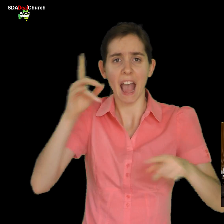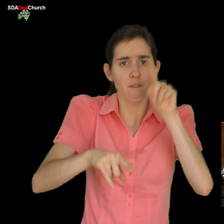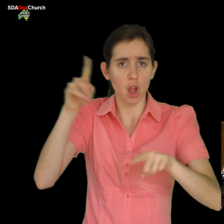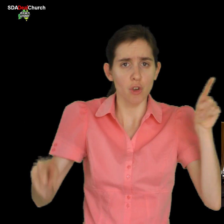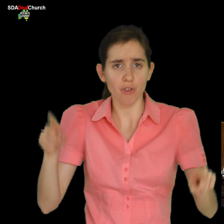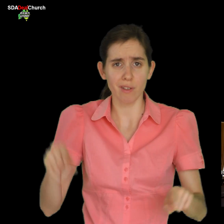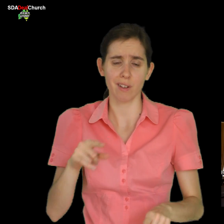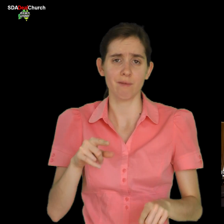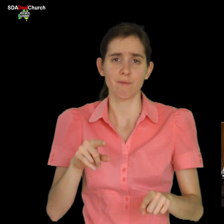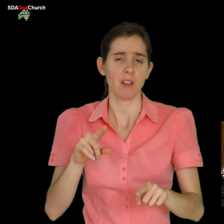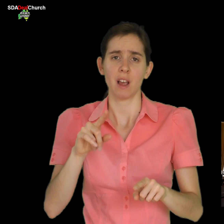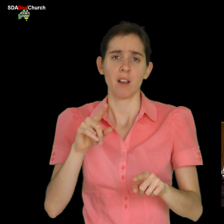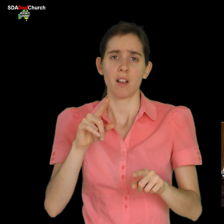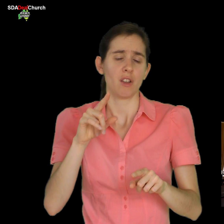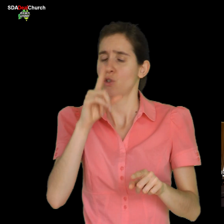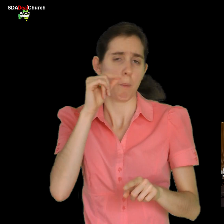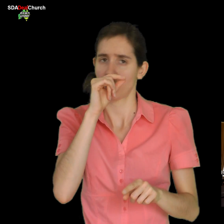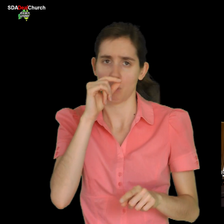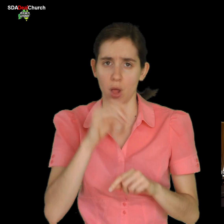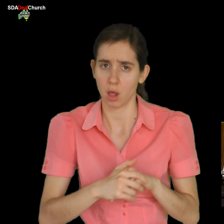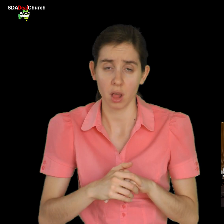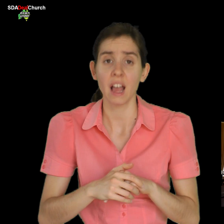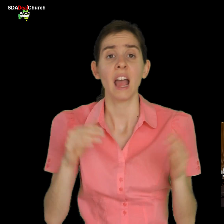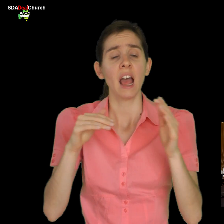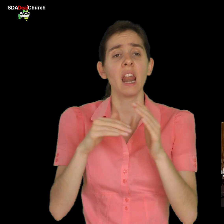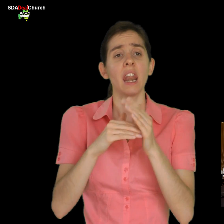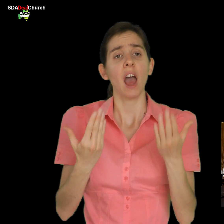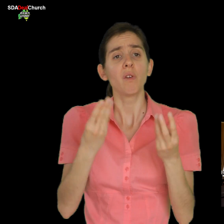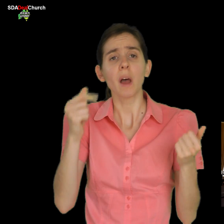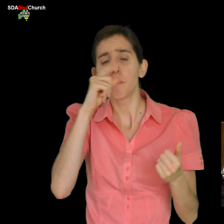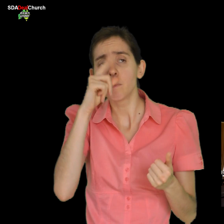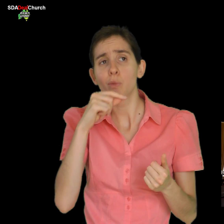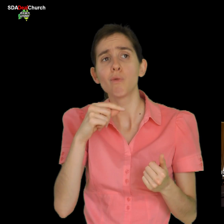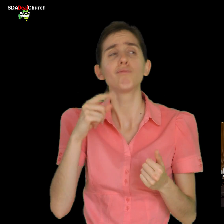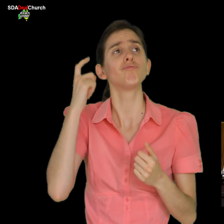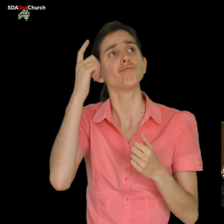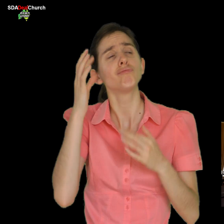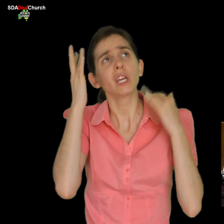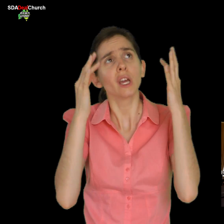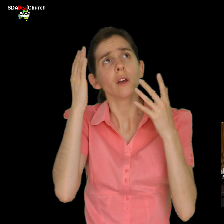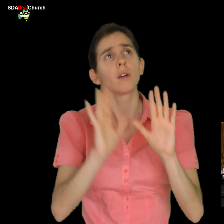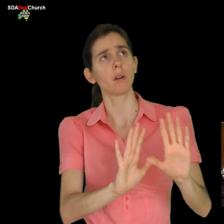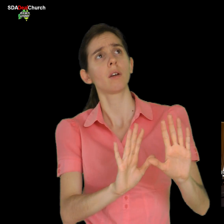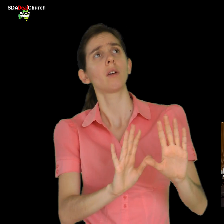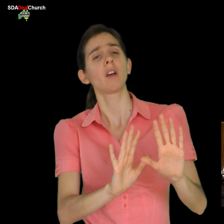is even possible. Now some people may already be thinking, "Hold on, scientists